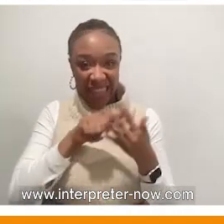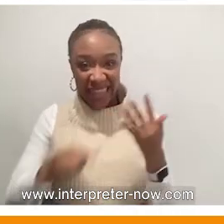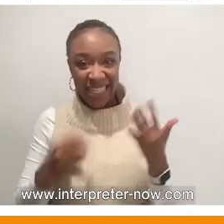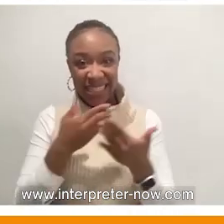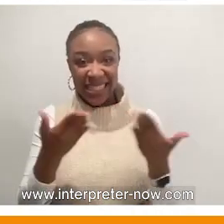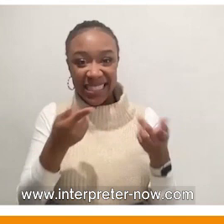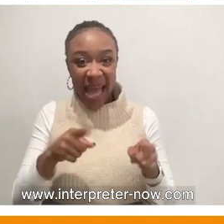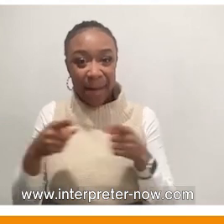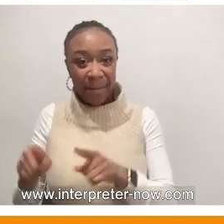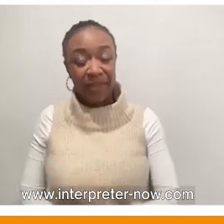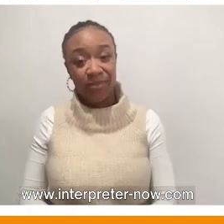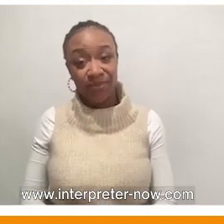of these instances.